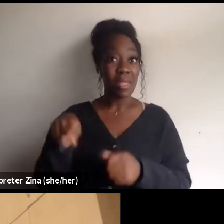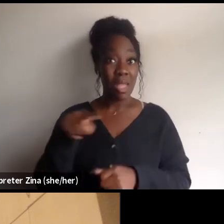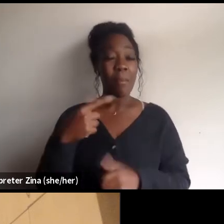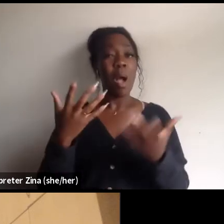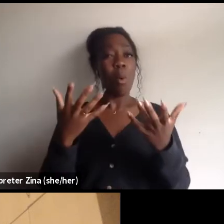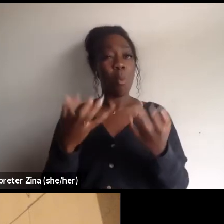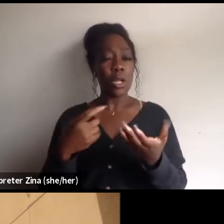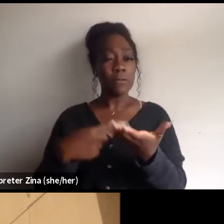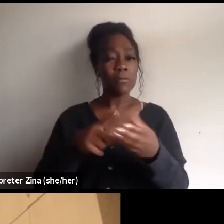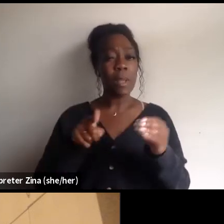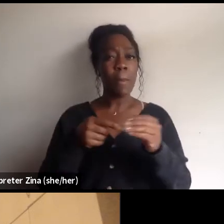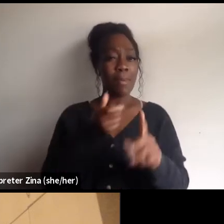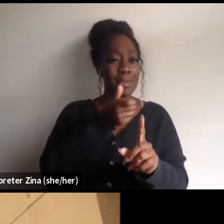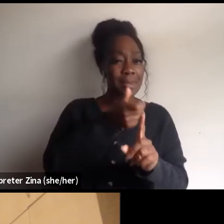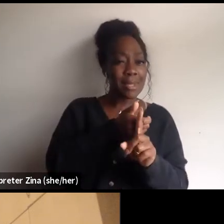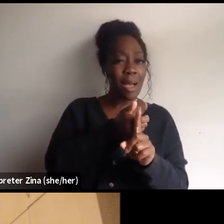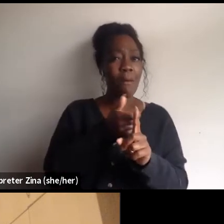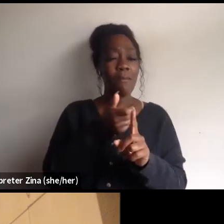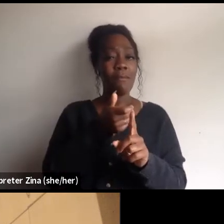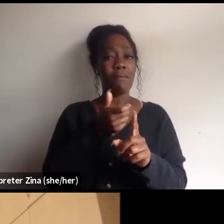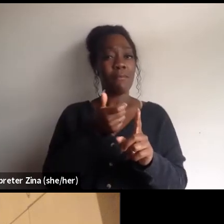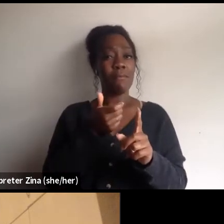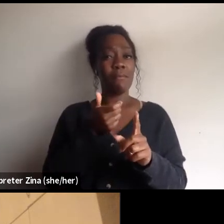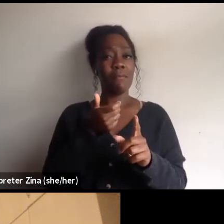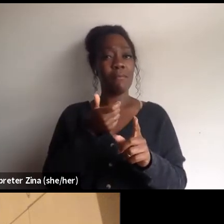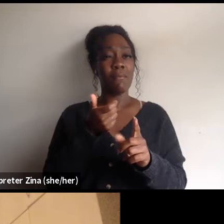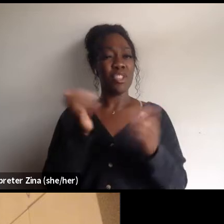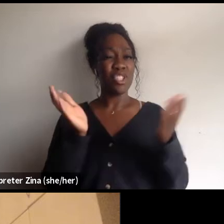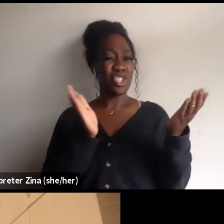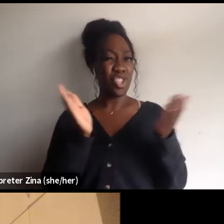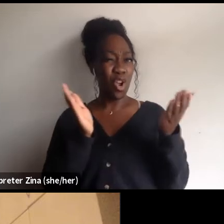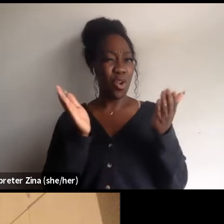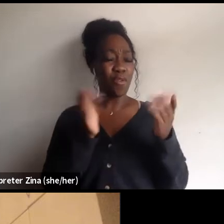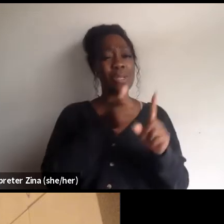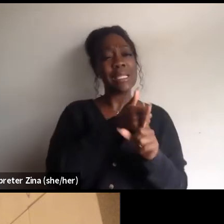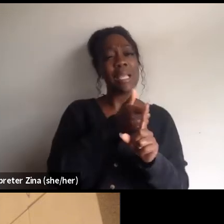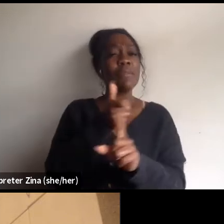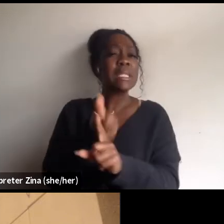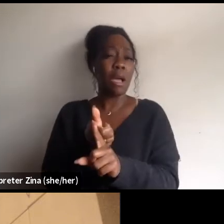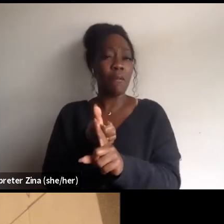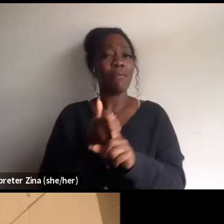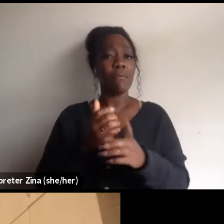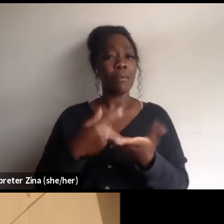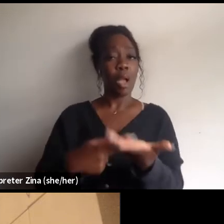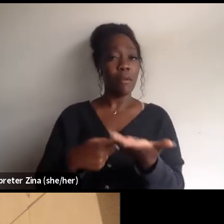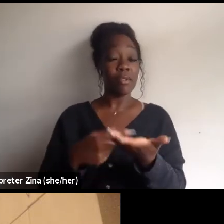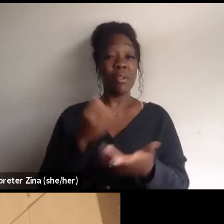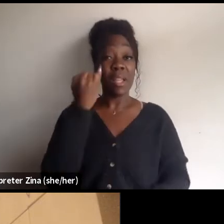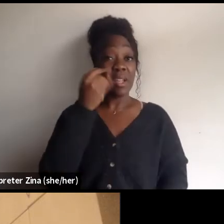If anyone knows of anything that's particularly exciting, the network, an individual, an organization